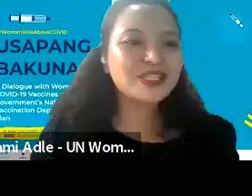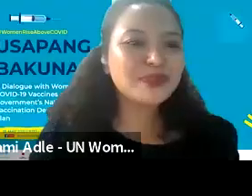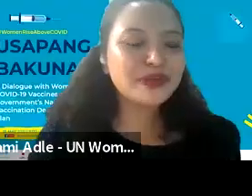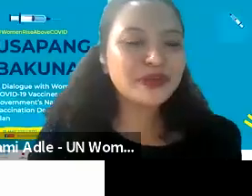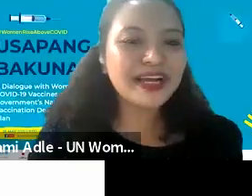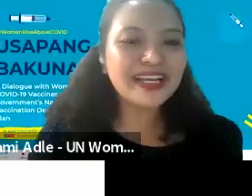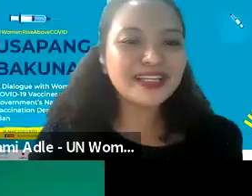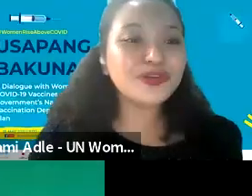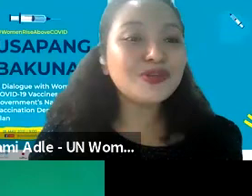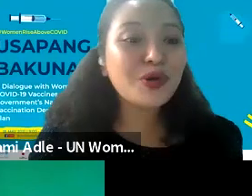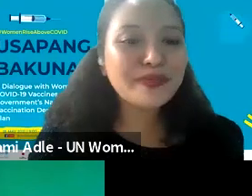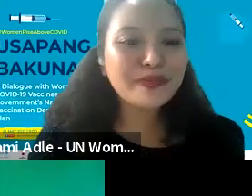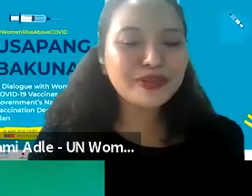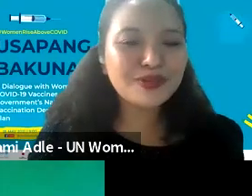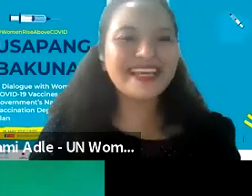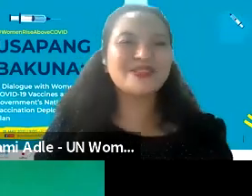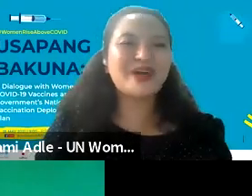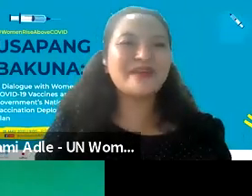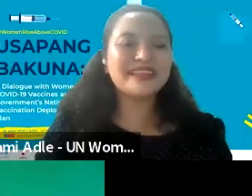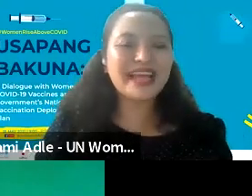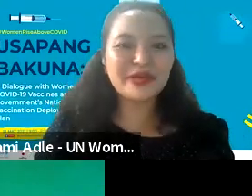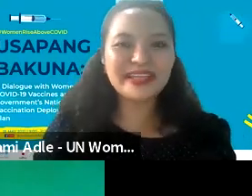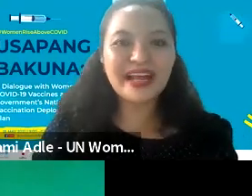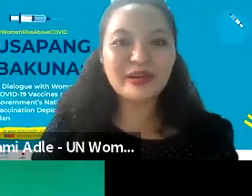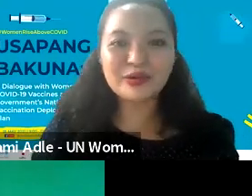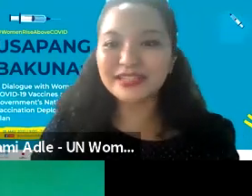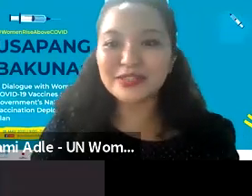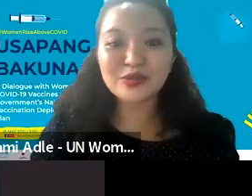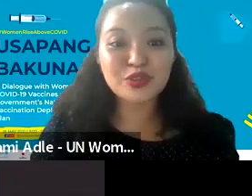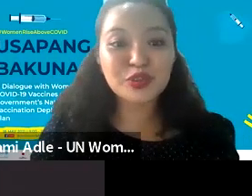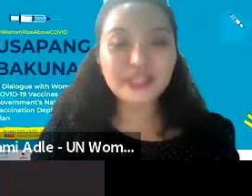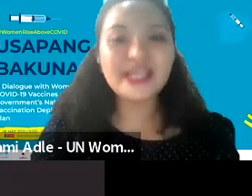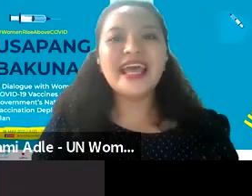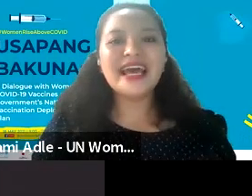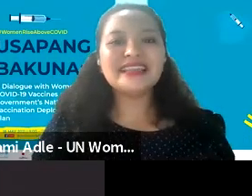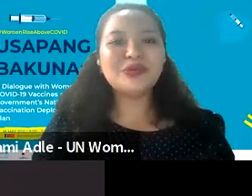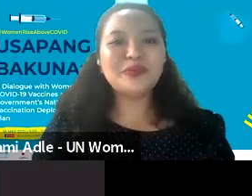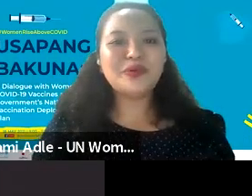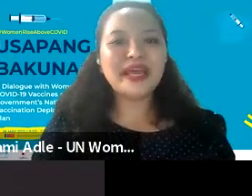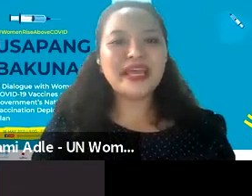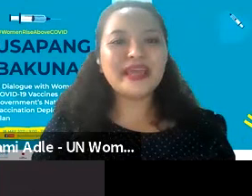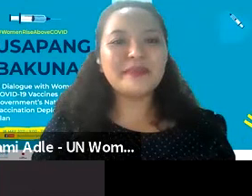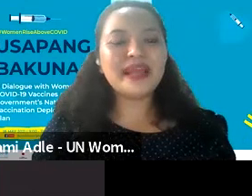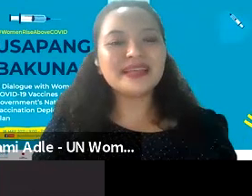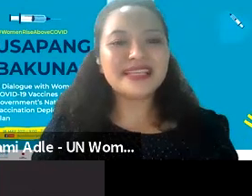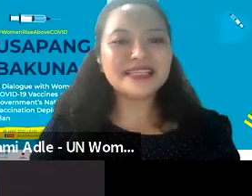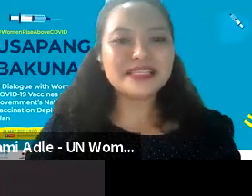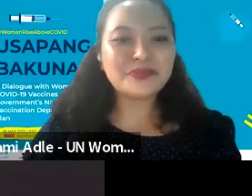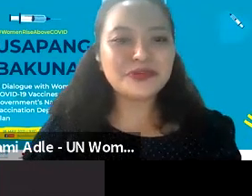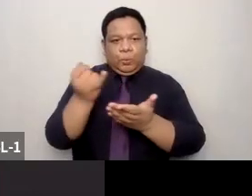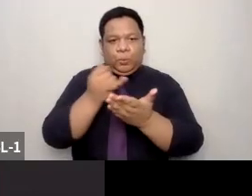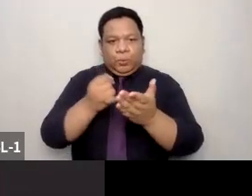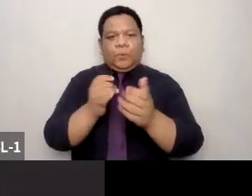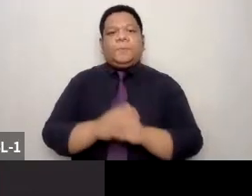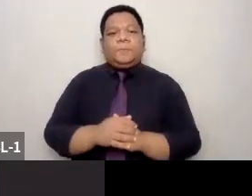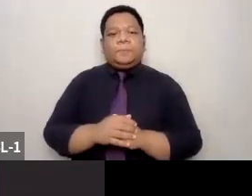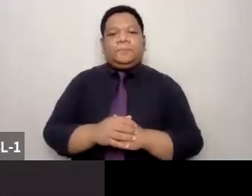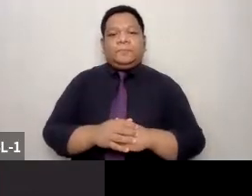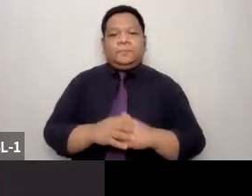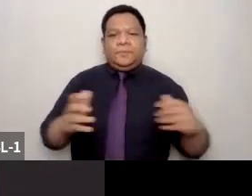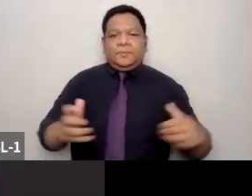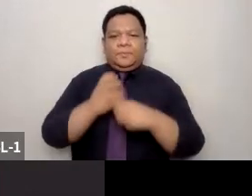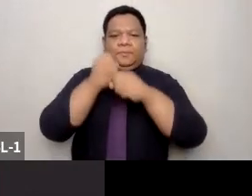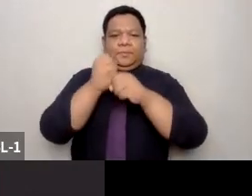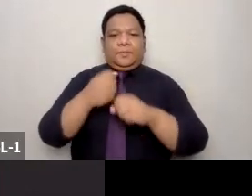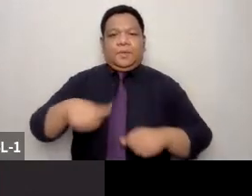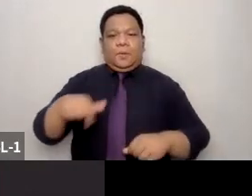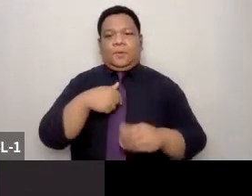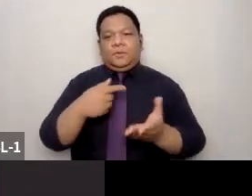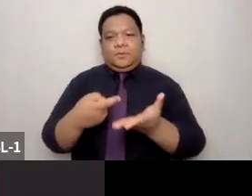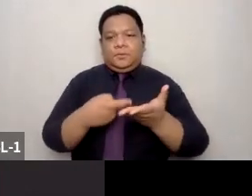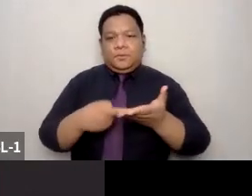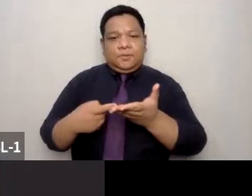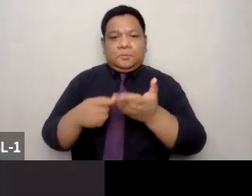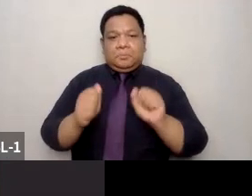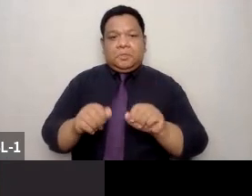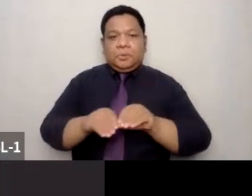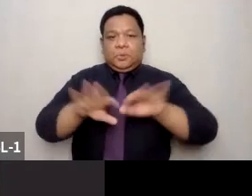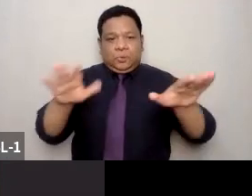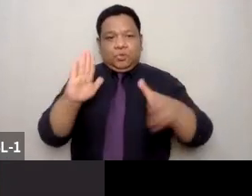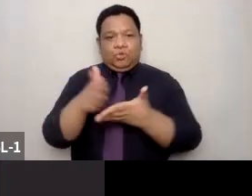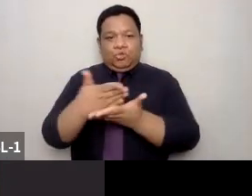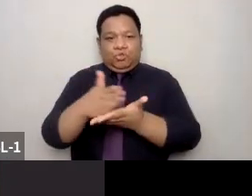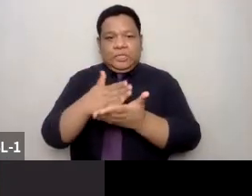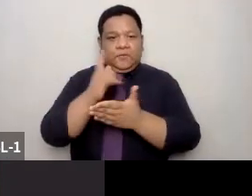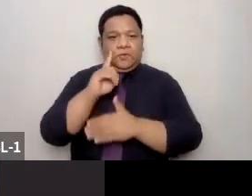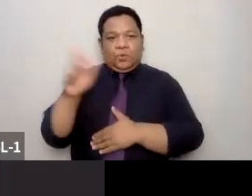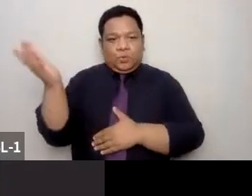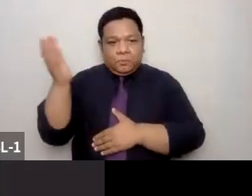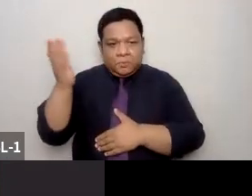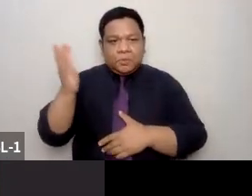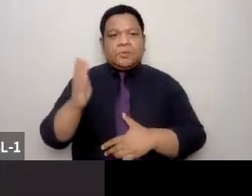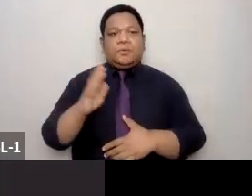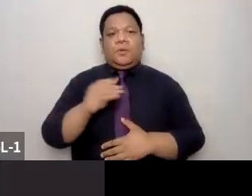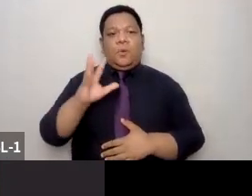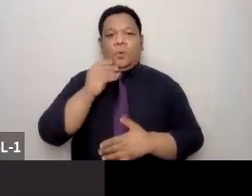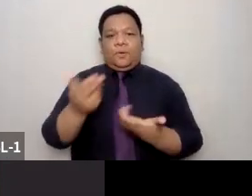Des has been drawing during our discussion to provide us a synthesis of the whole discussion. We will also share this with our speakers and participants in this event.